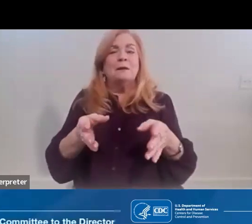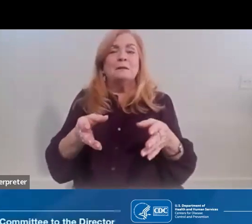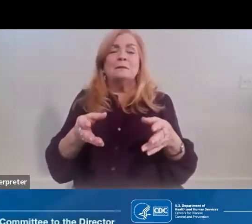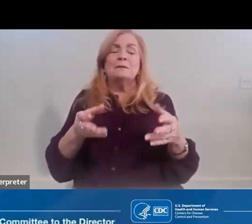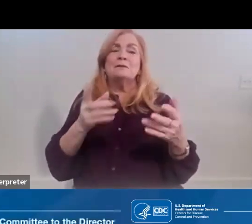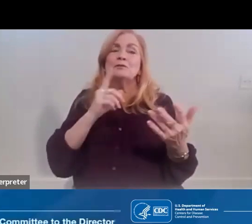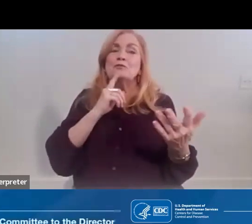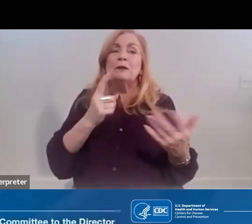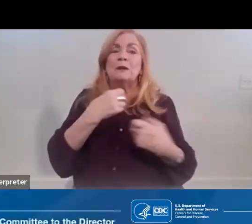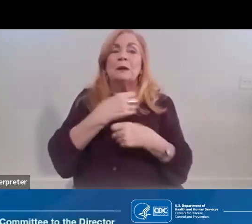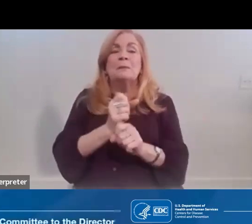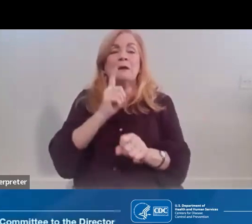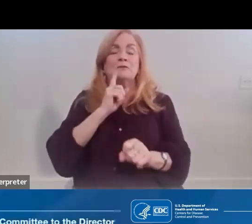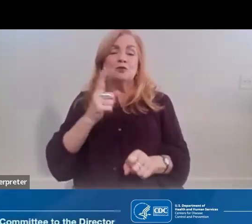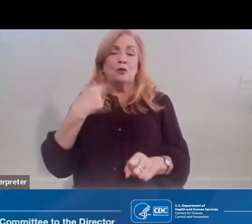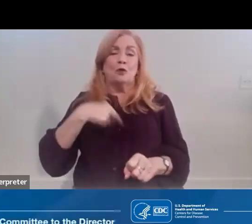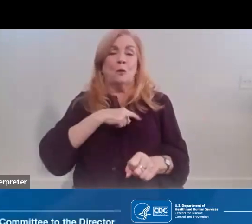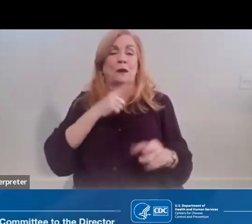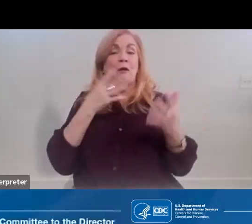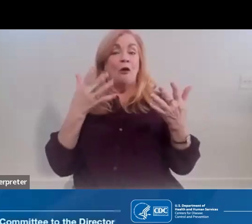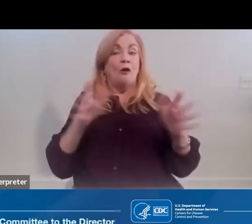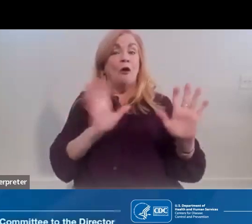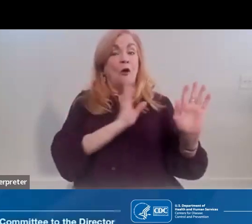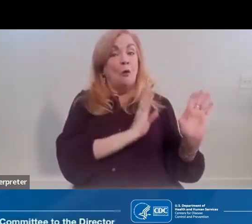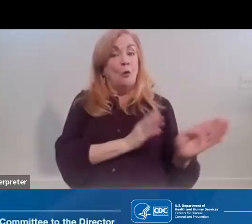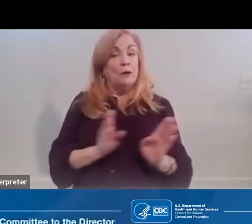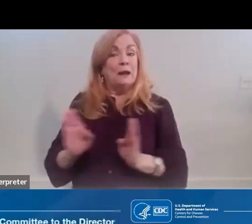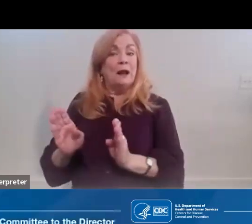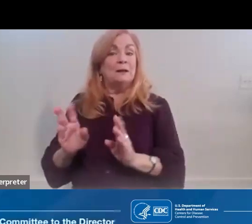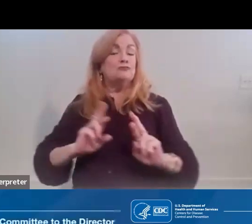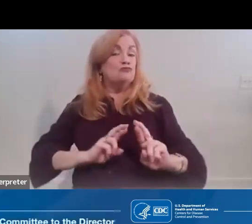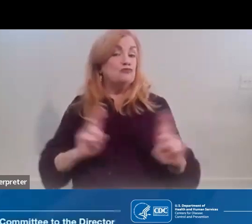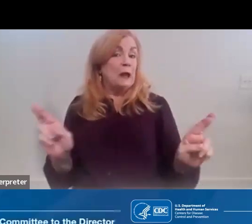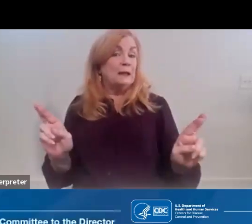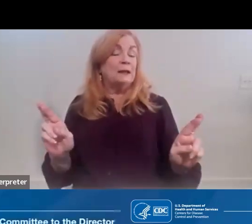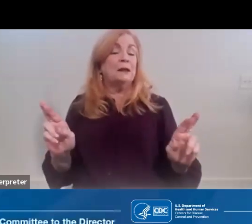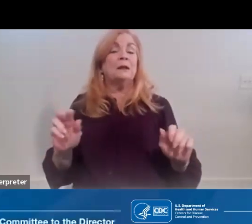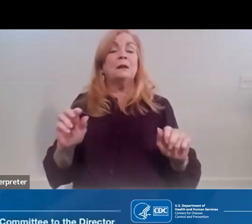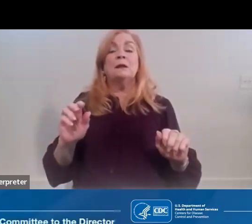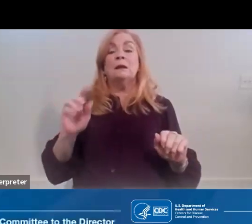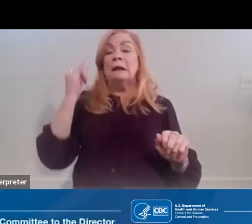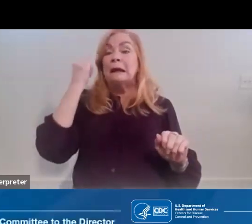make sure that we are organized and prepared and leaning in so we're ready should we need to go